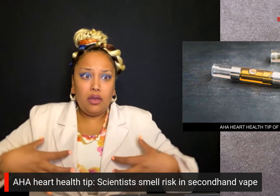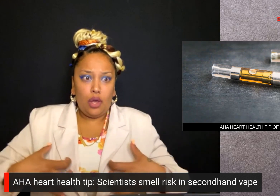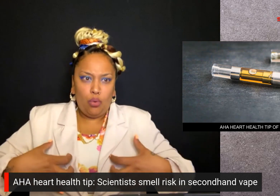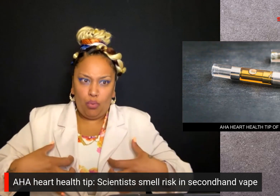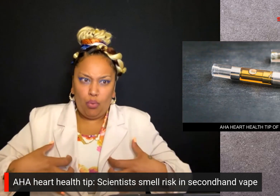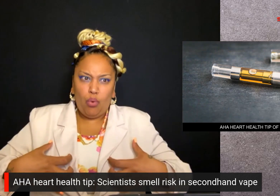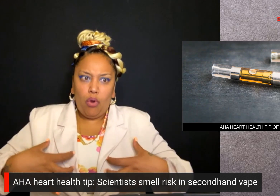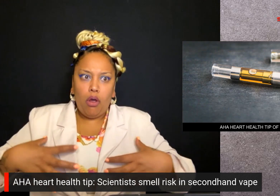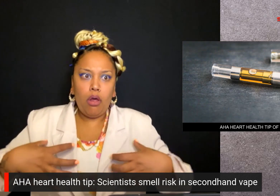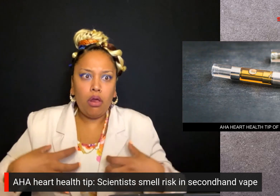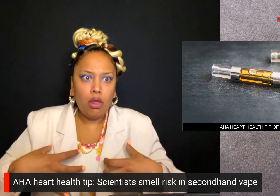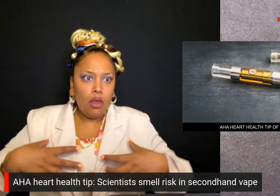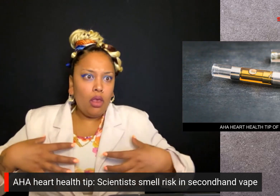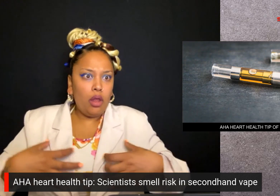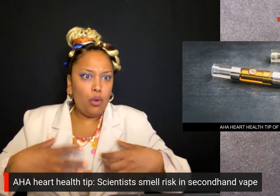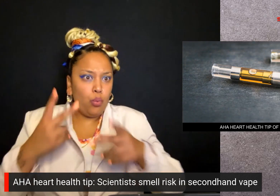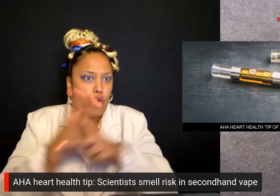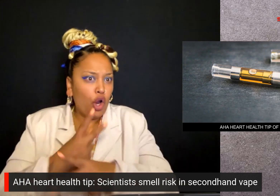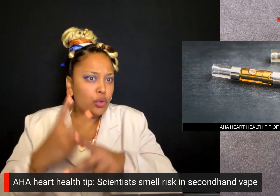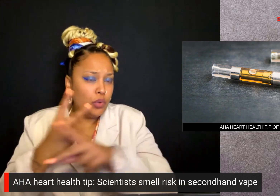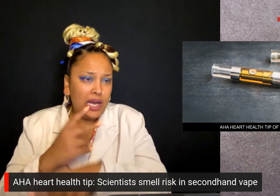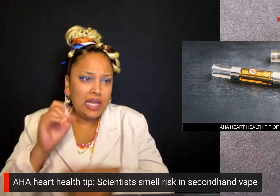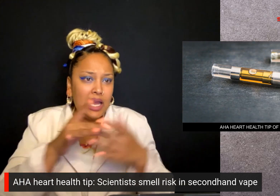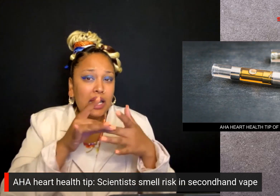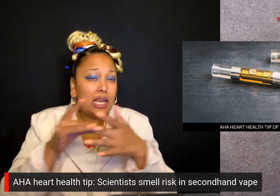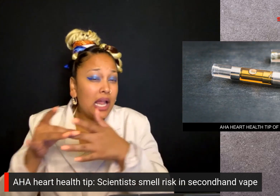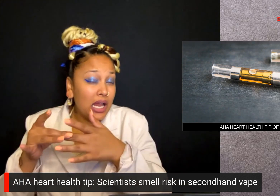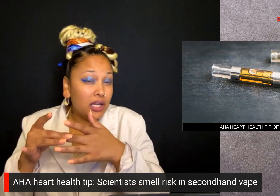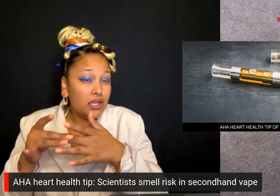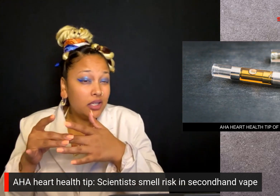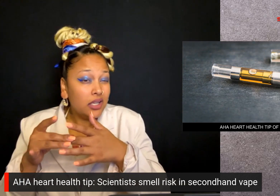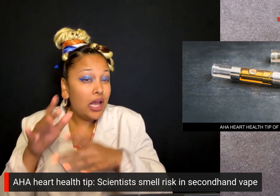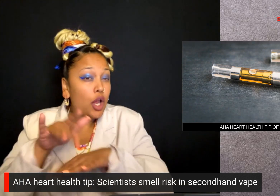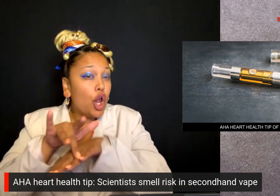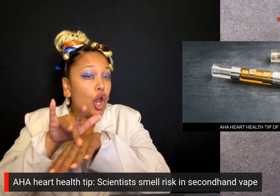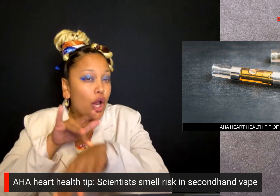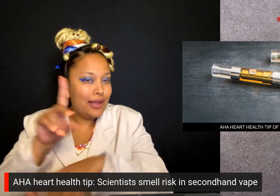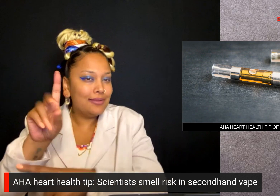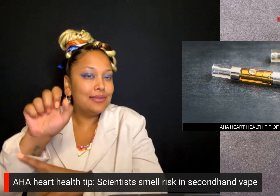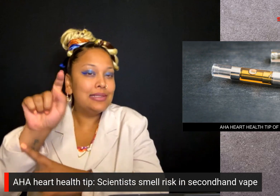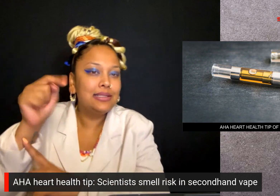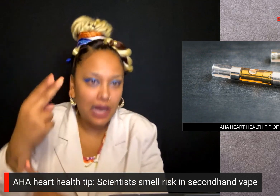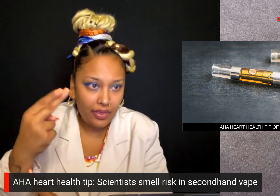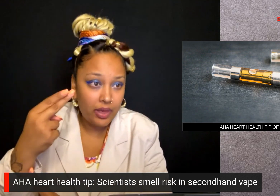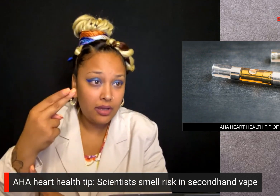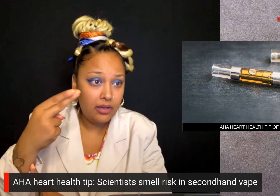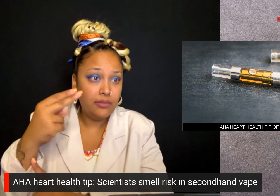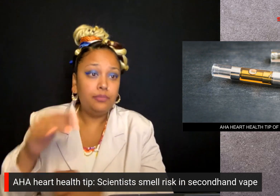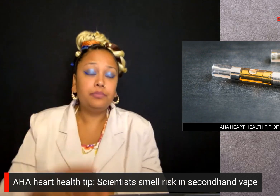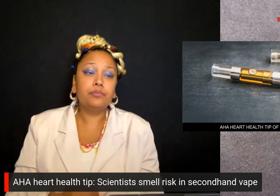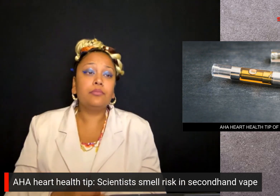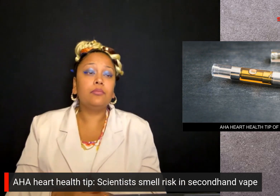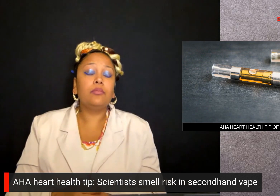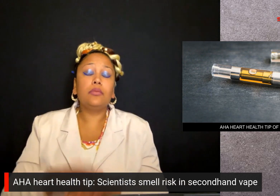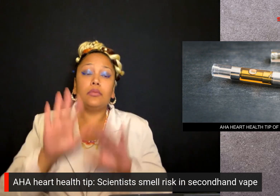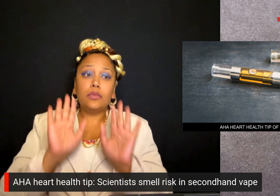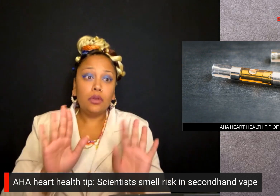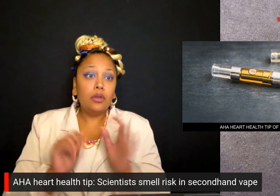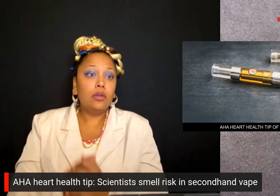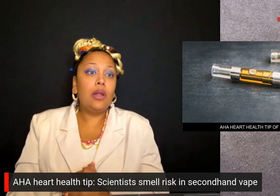and can make your heart and lung disease worse and possibly lead to an early death